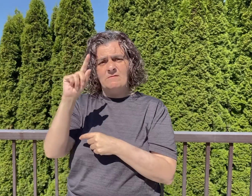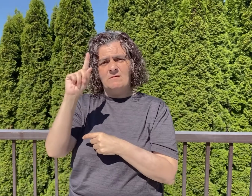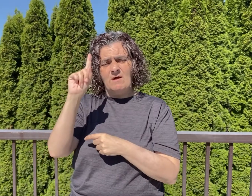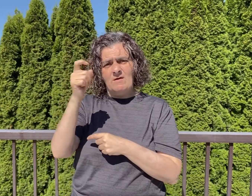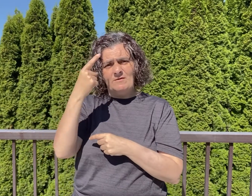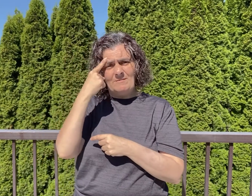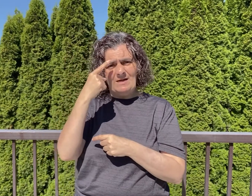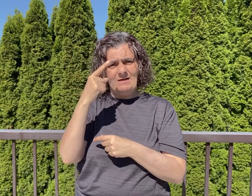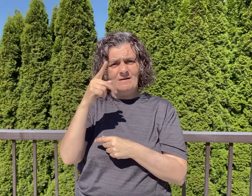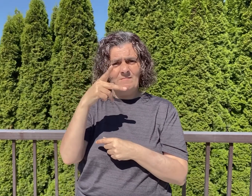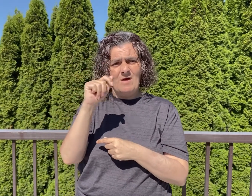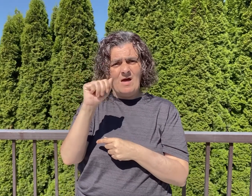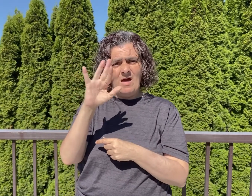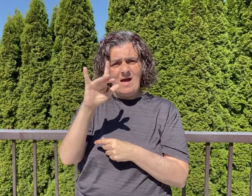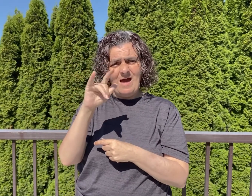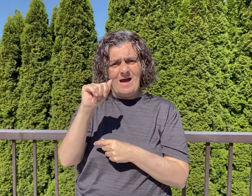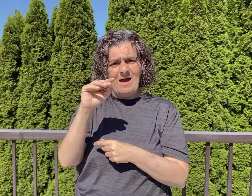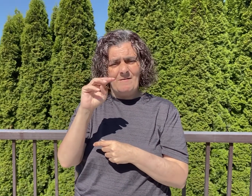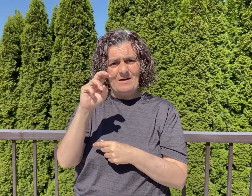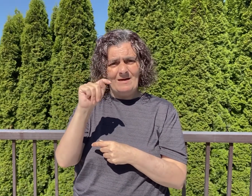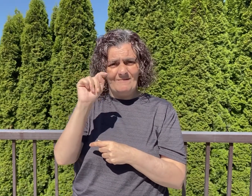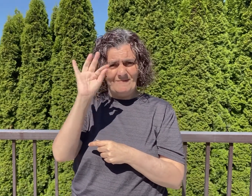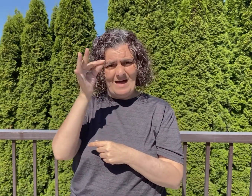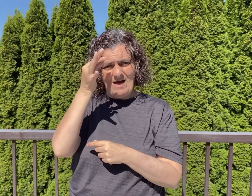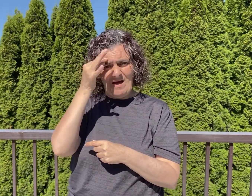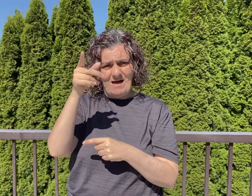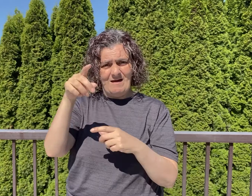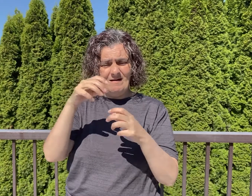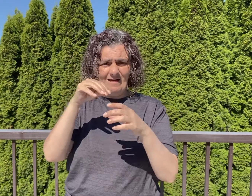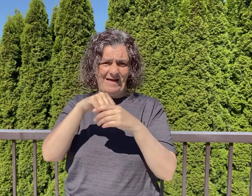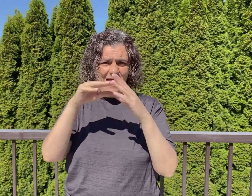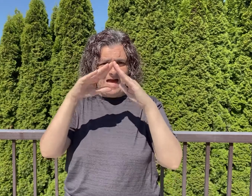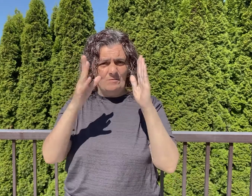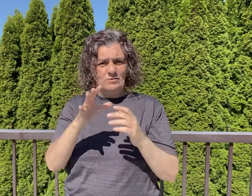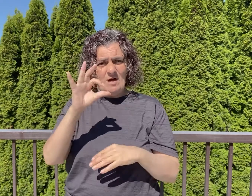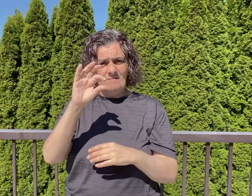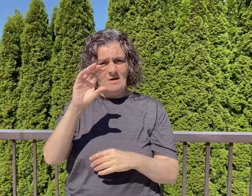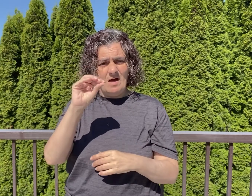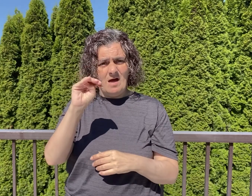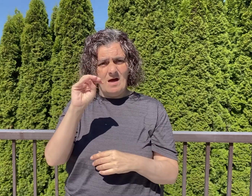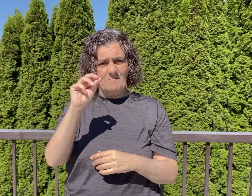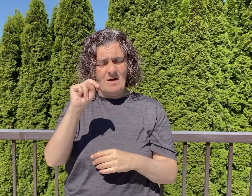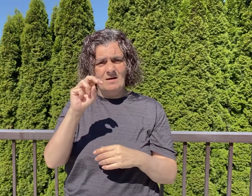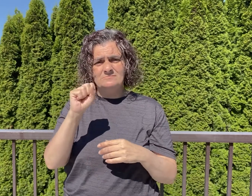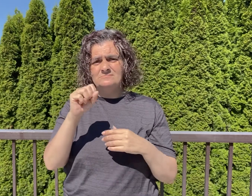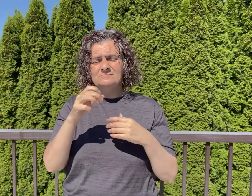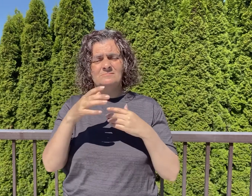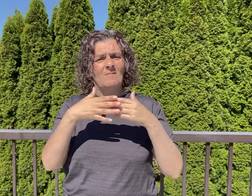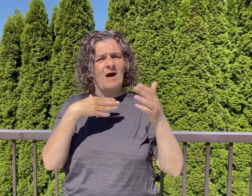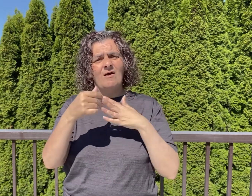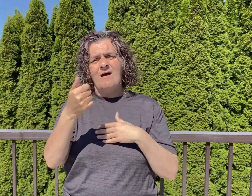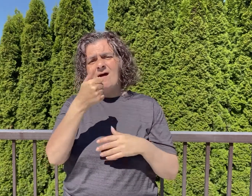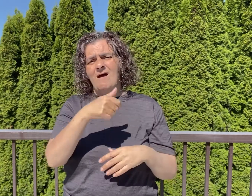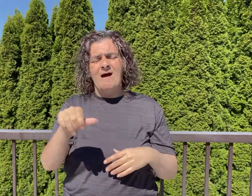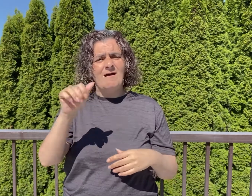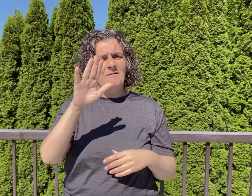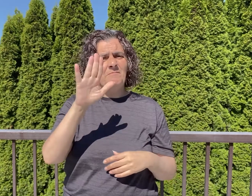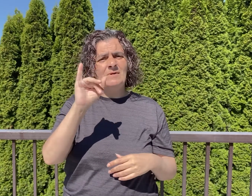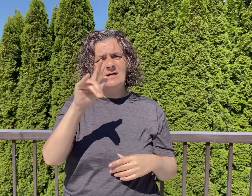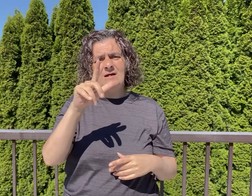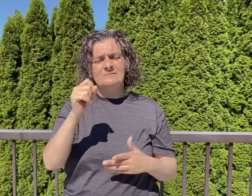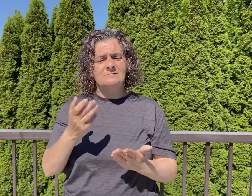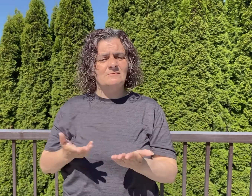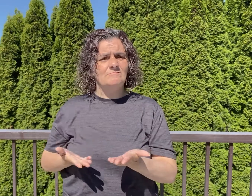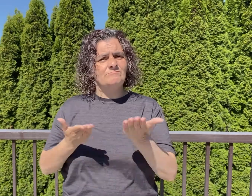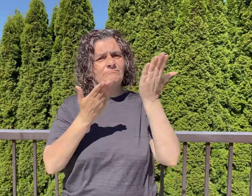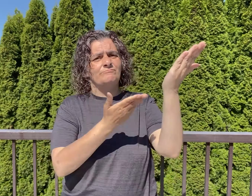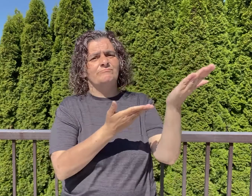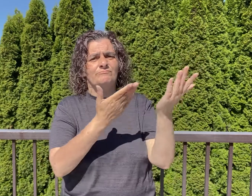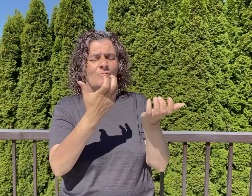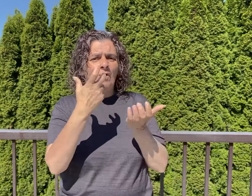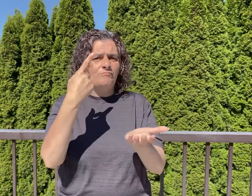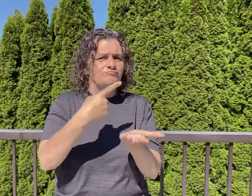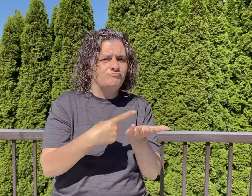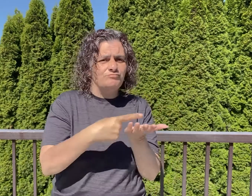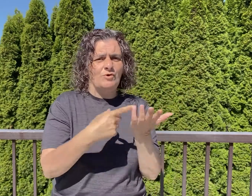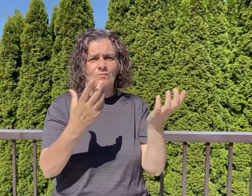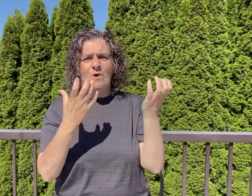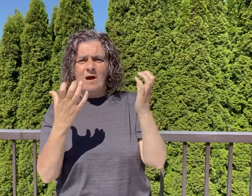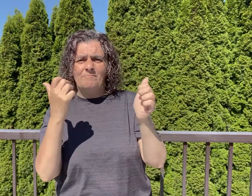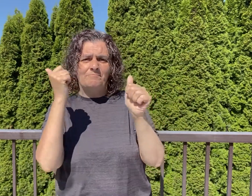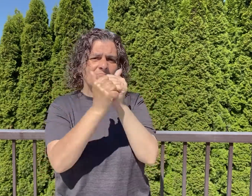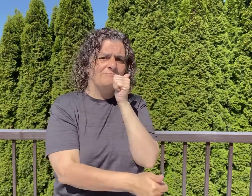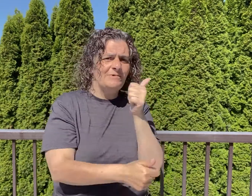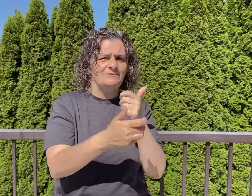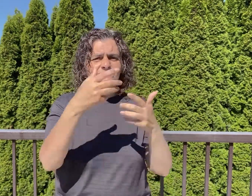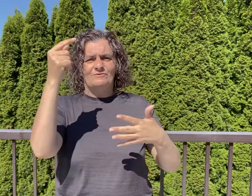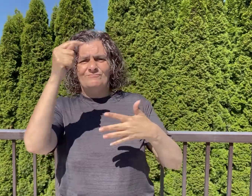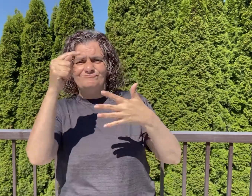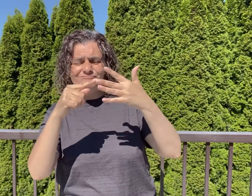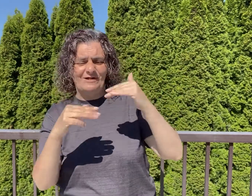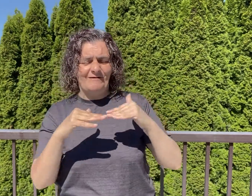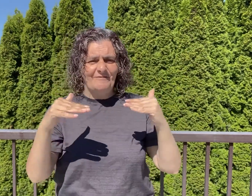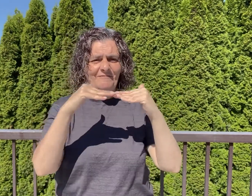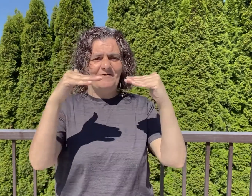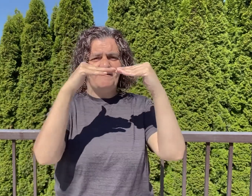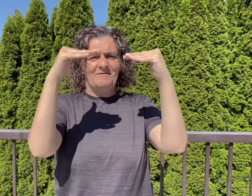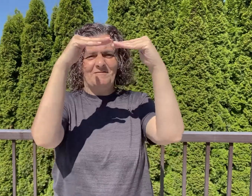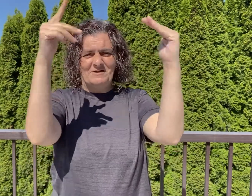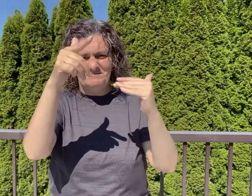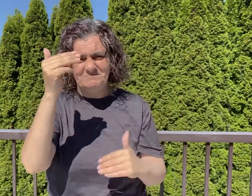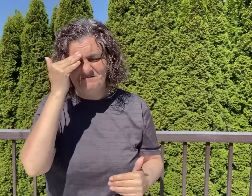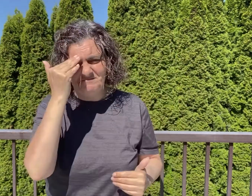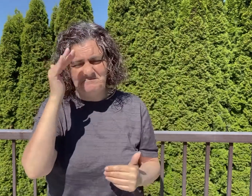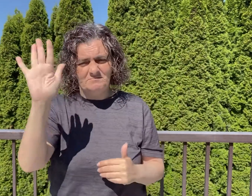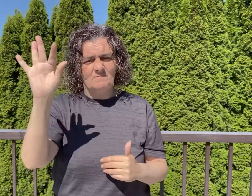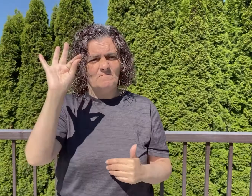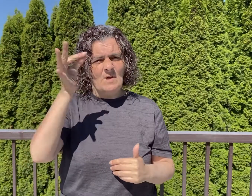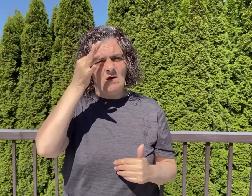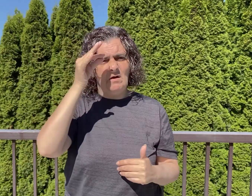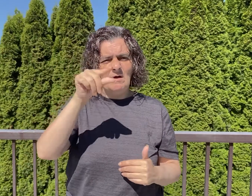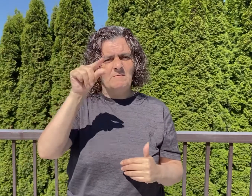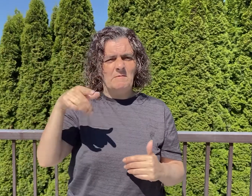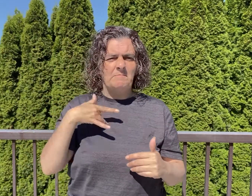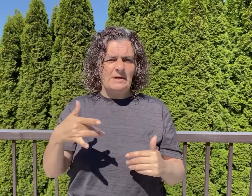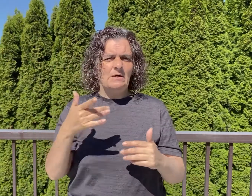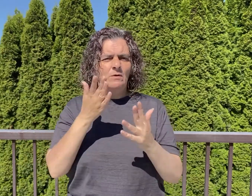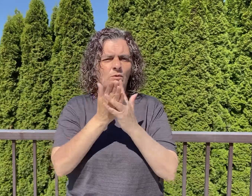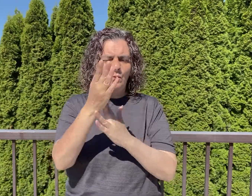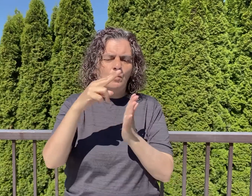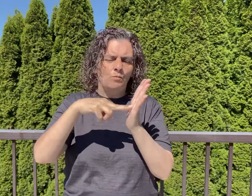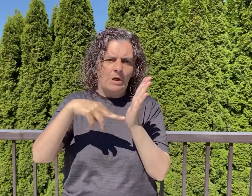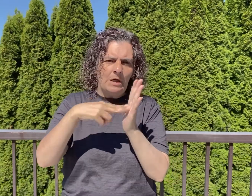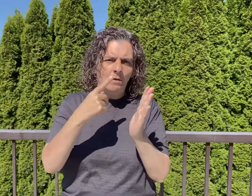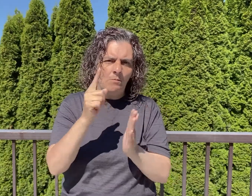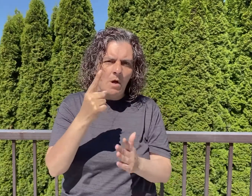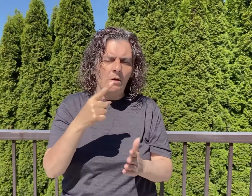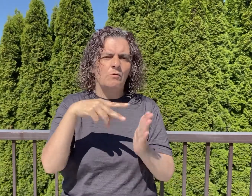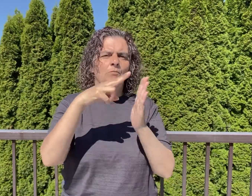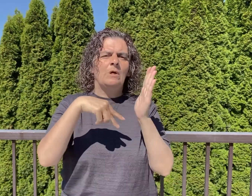still on the table in the Parliament, at the first reading stage,